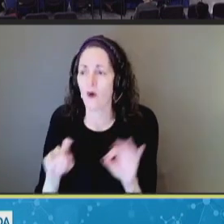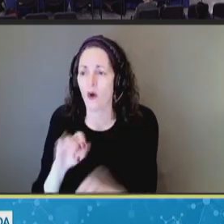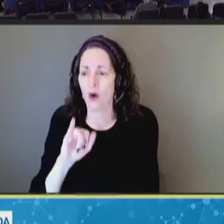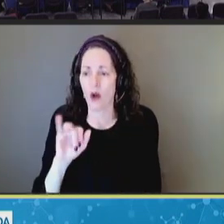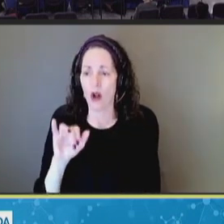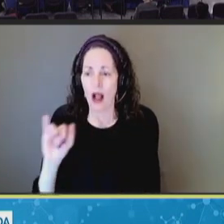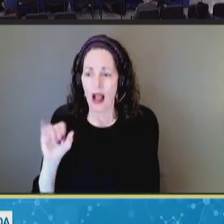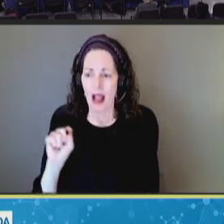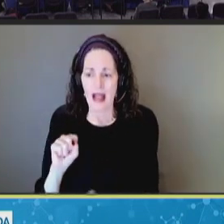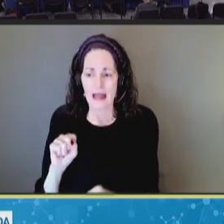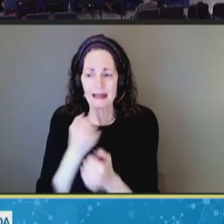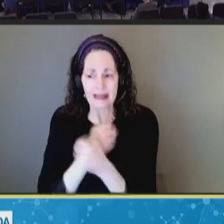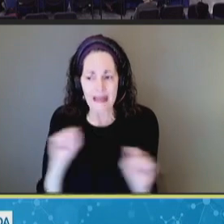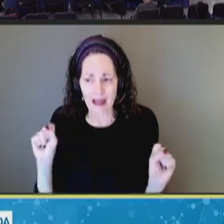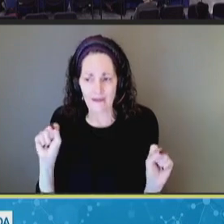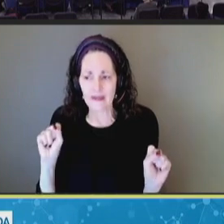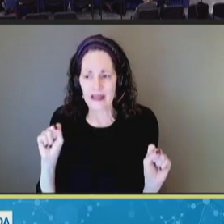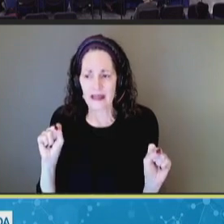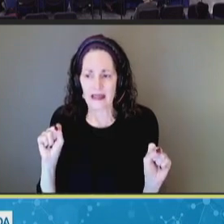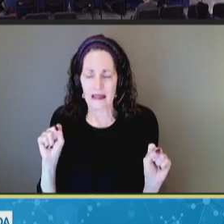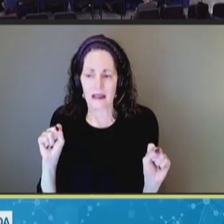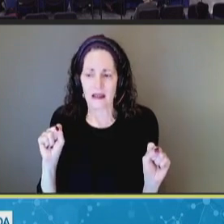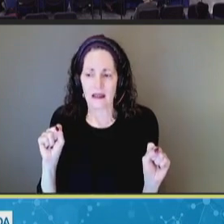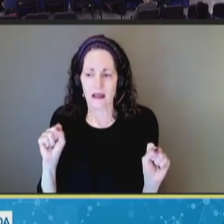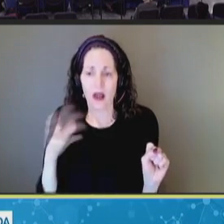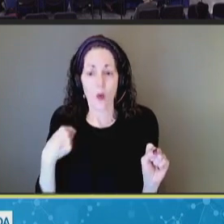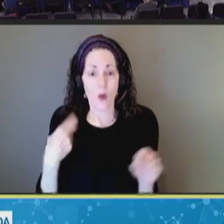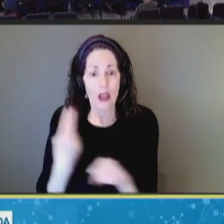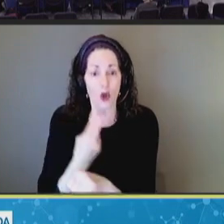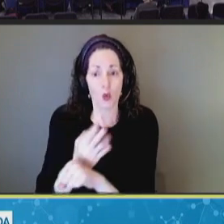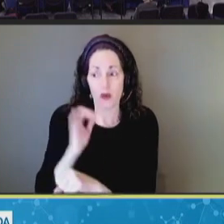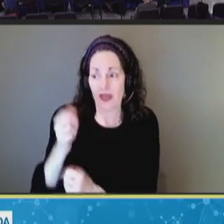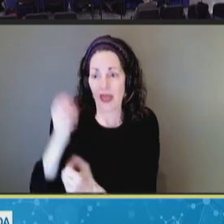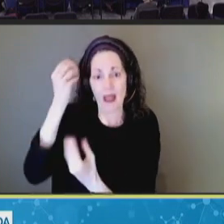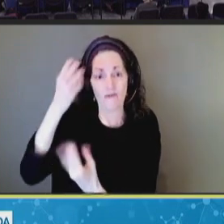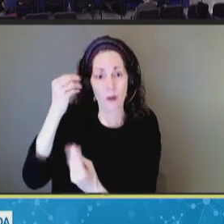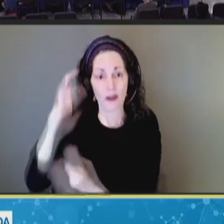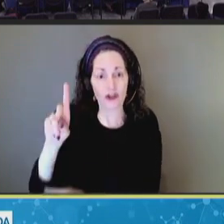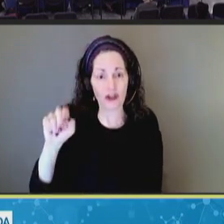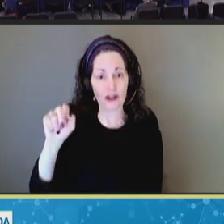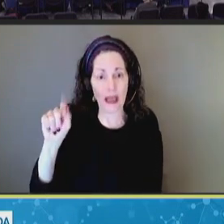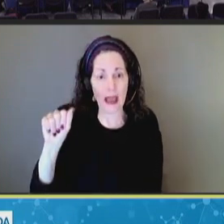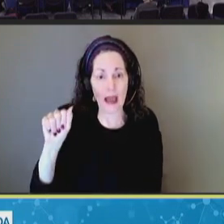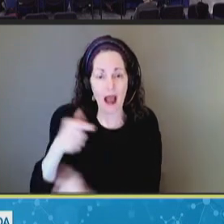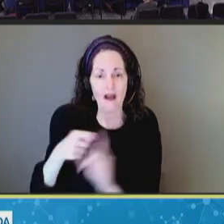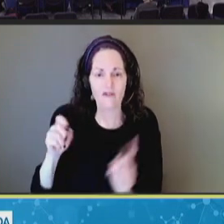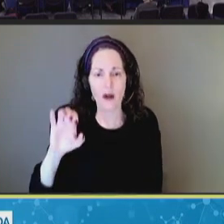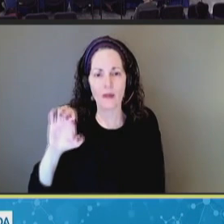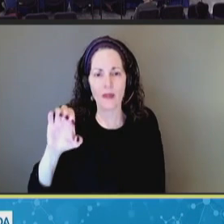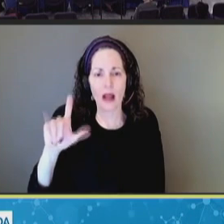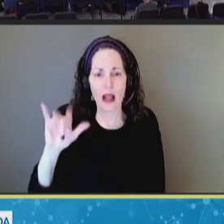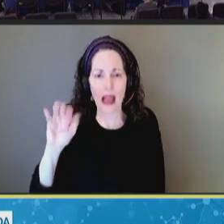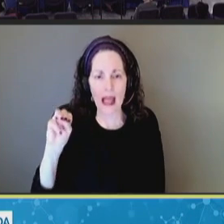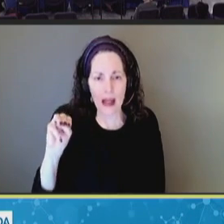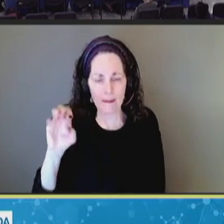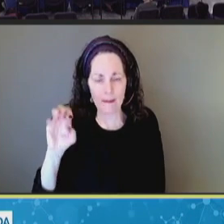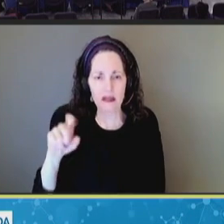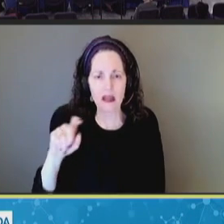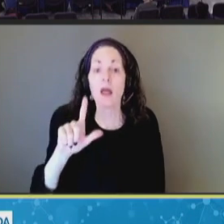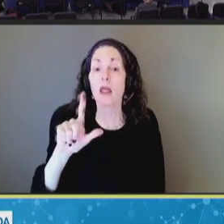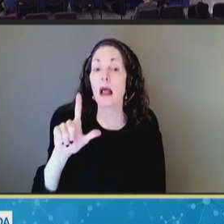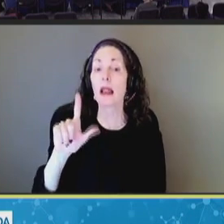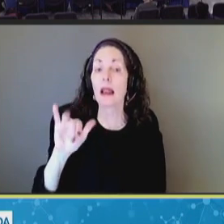use the data that came from the IIS claims or a linked IIS claims database to really define